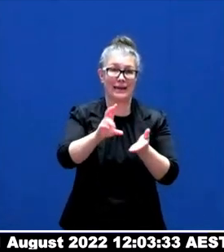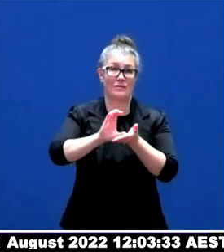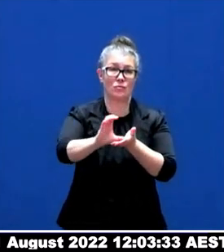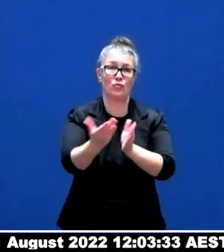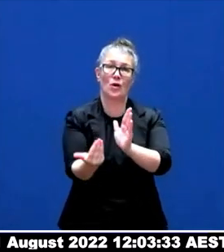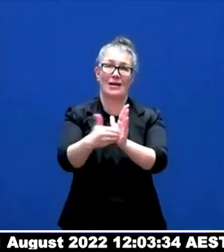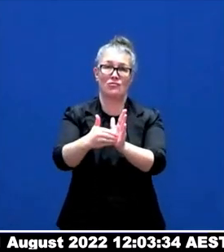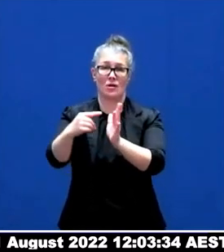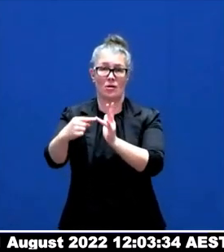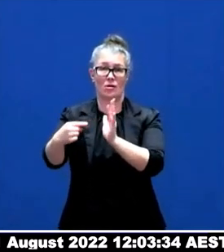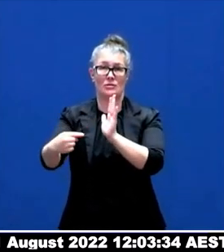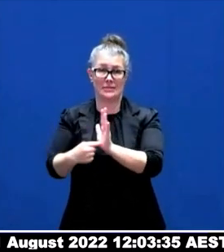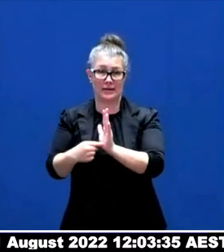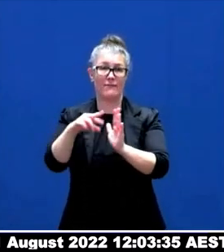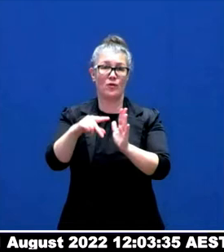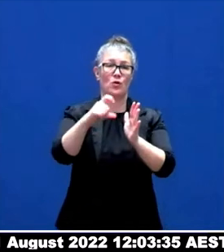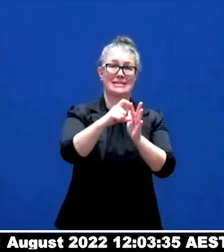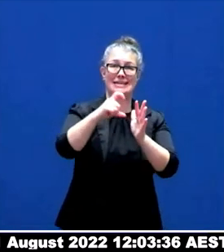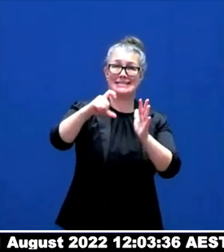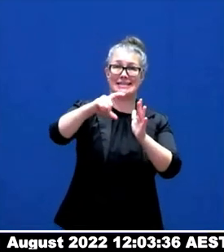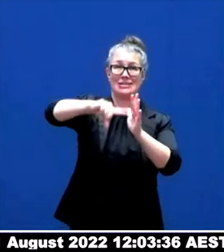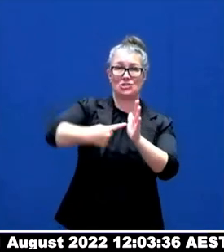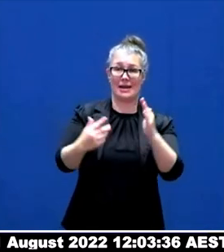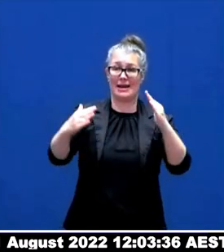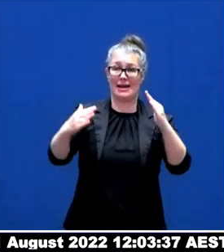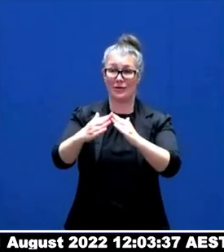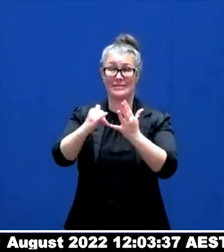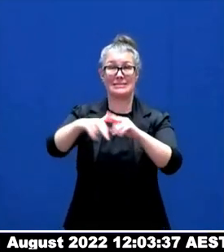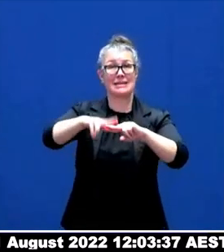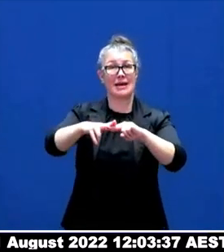for DCJ housing staff to have access to assist with the home modification process.